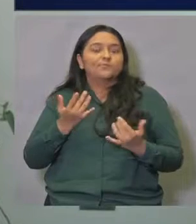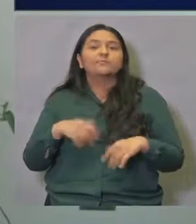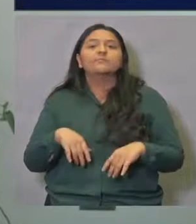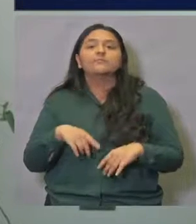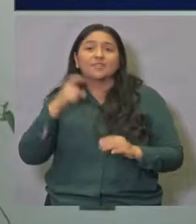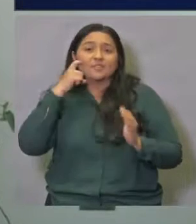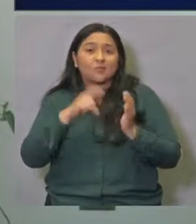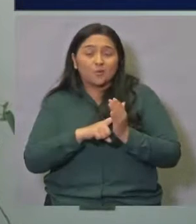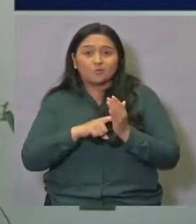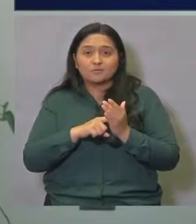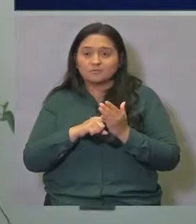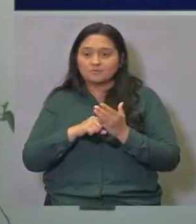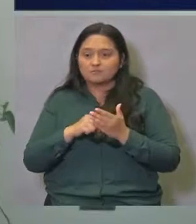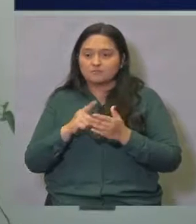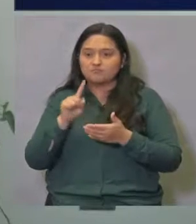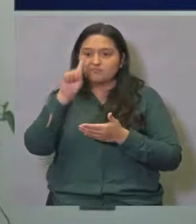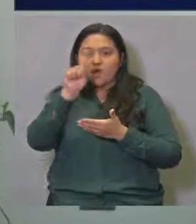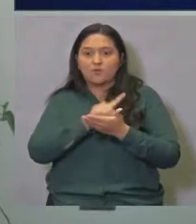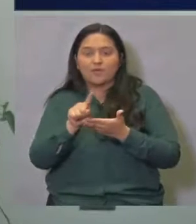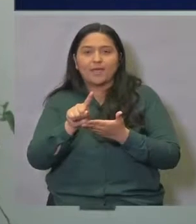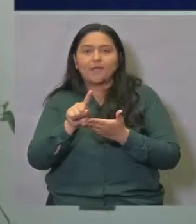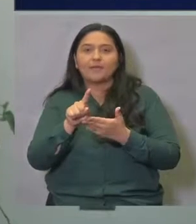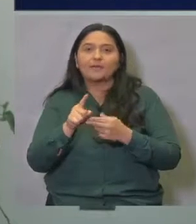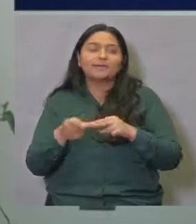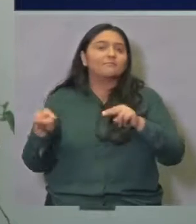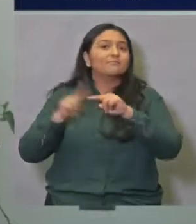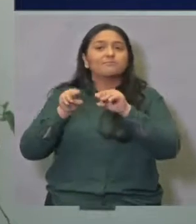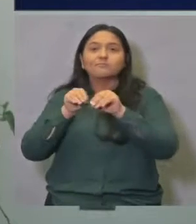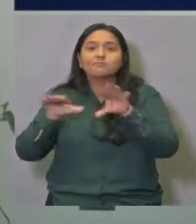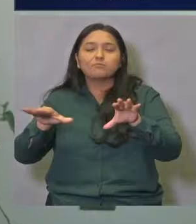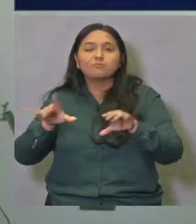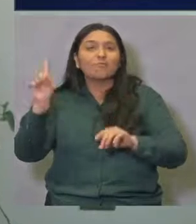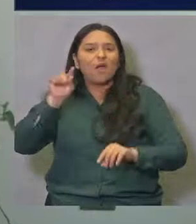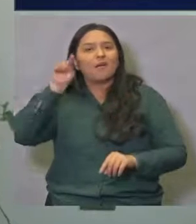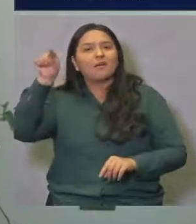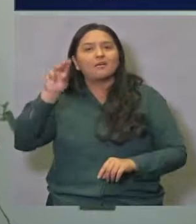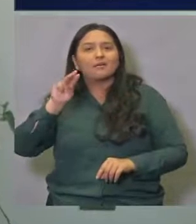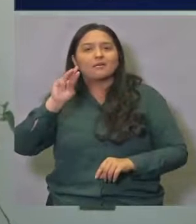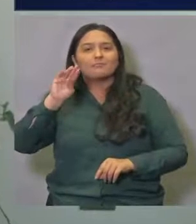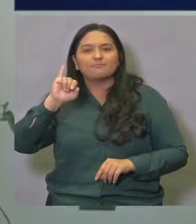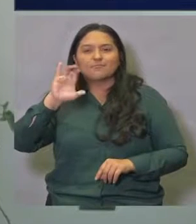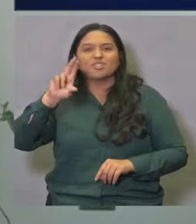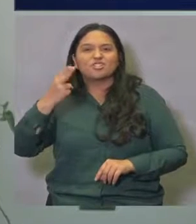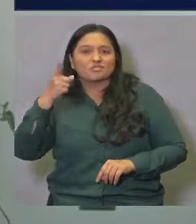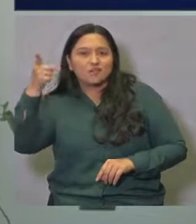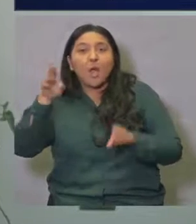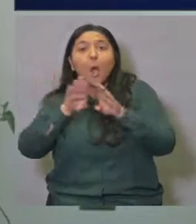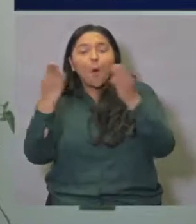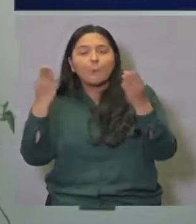WHEN YOU SEE THAT IN ONE WEEK,